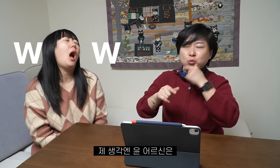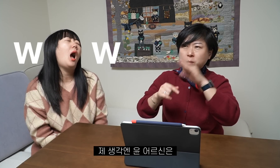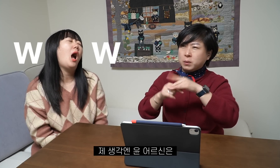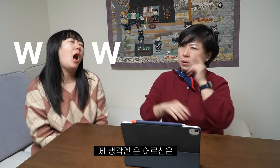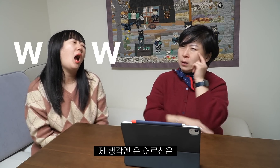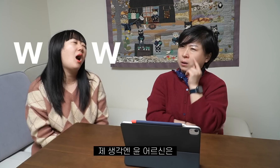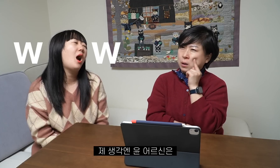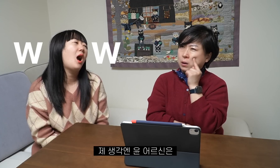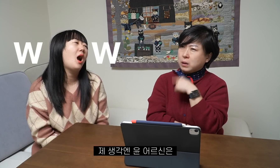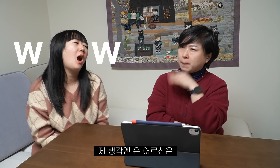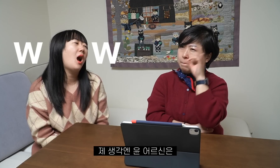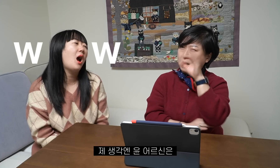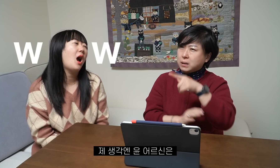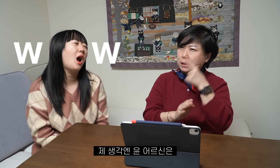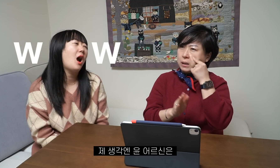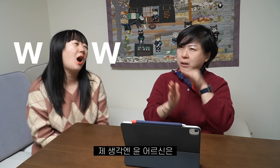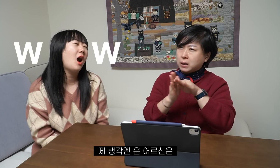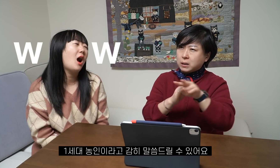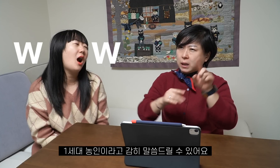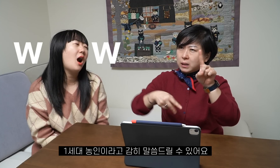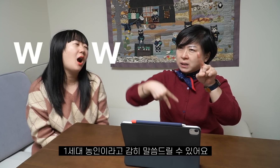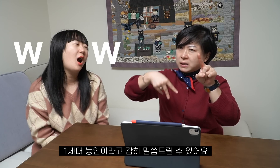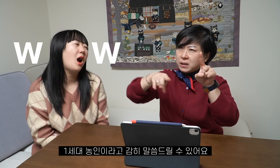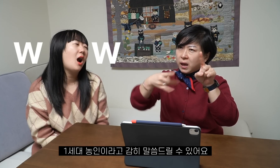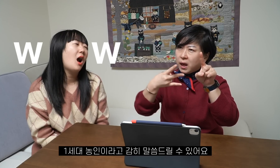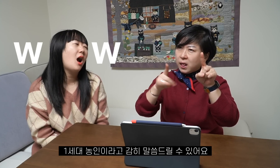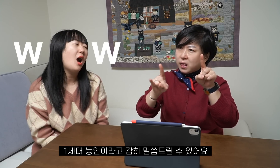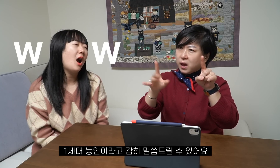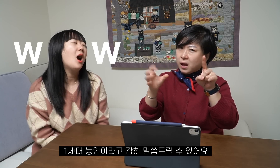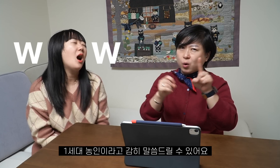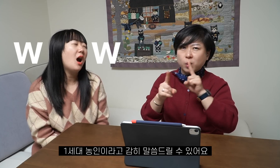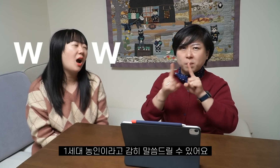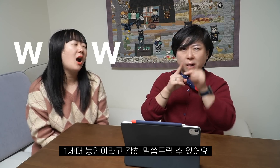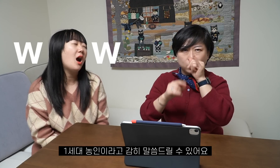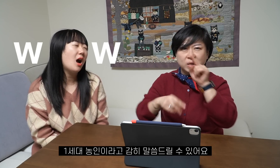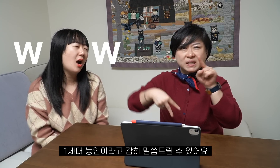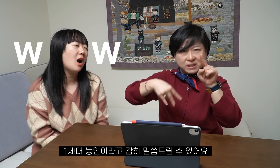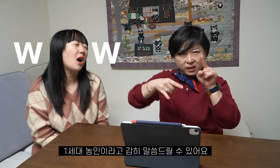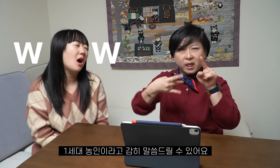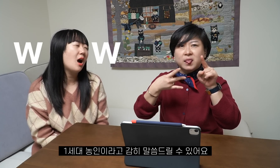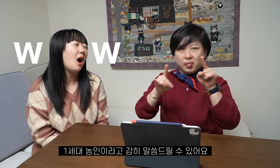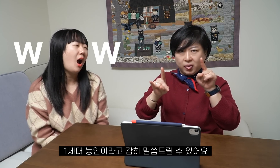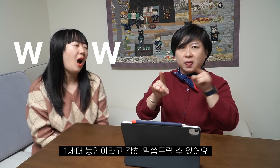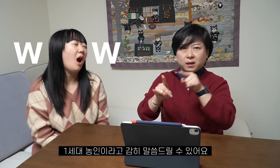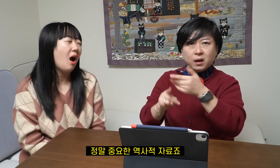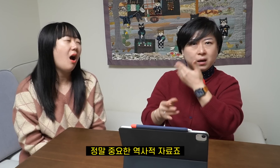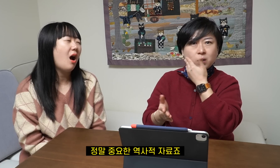In my opinion, I can dare to say that Elder Yoon is a first-generation deaf.